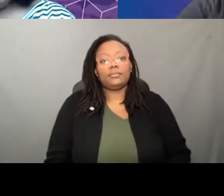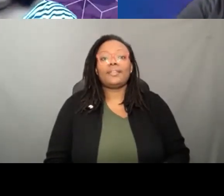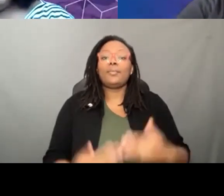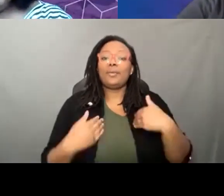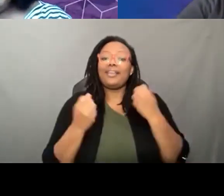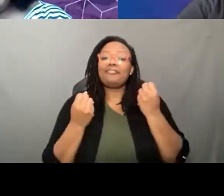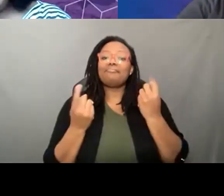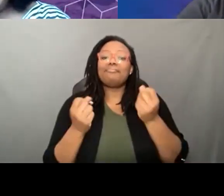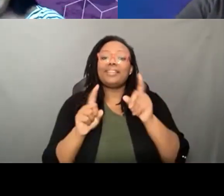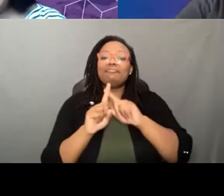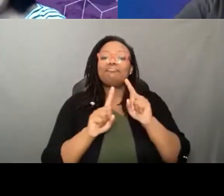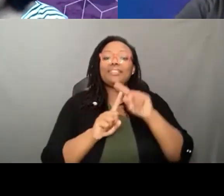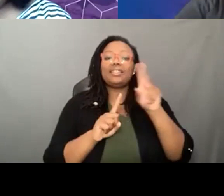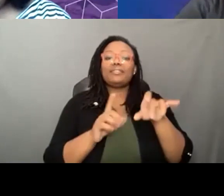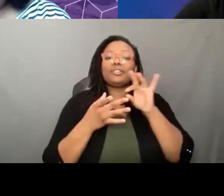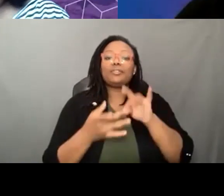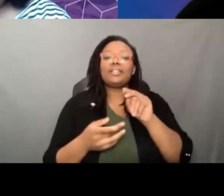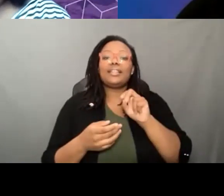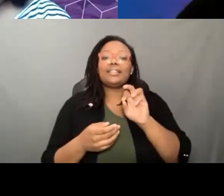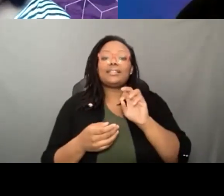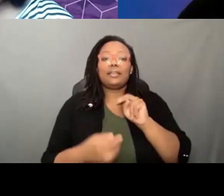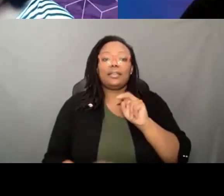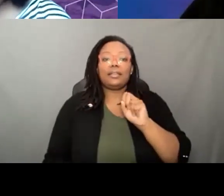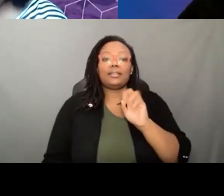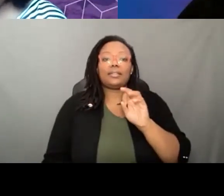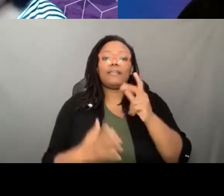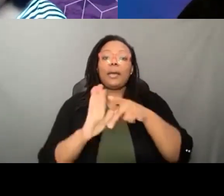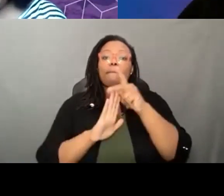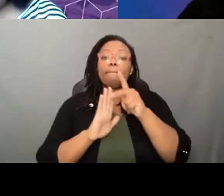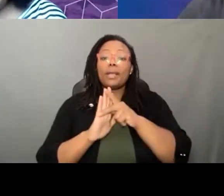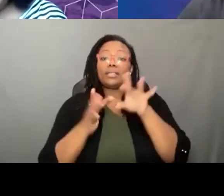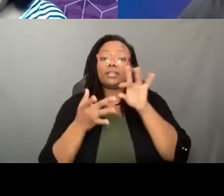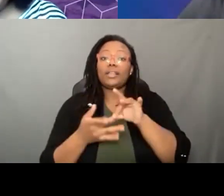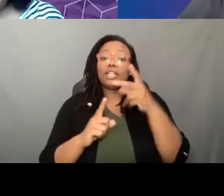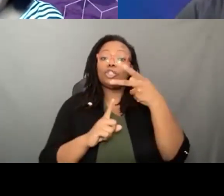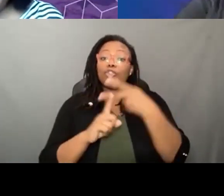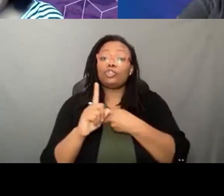about NSF's policy on two months of salary.